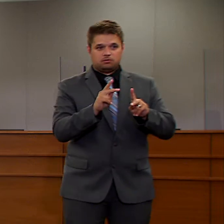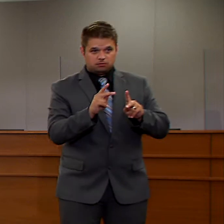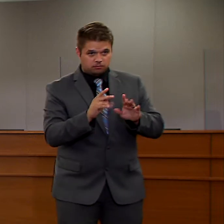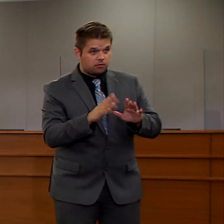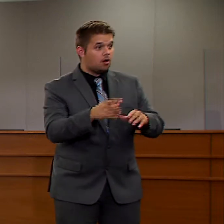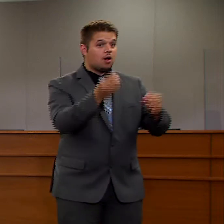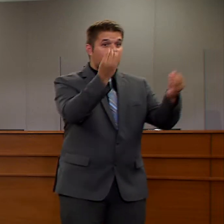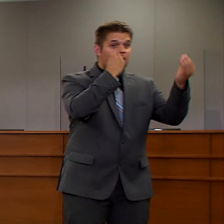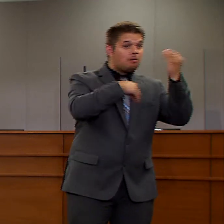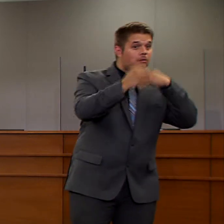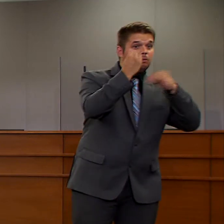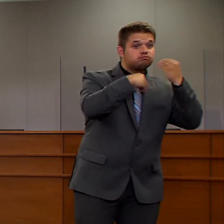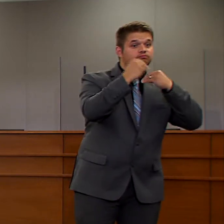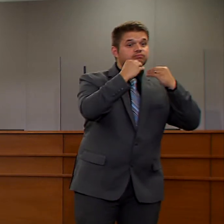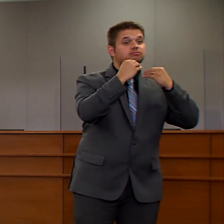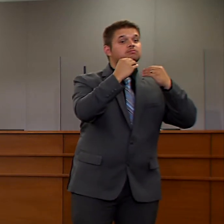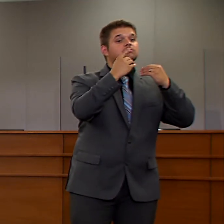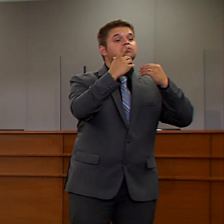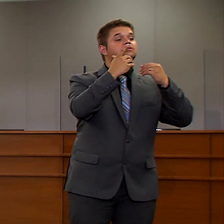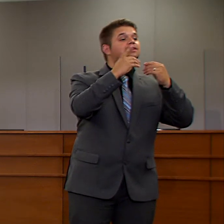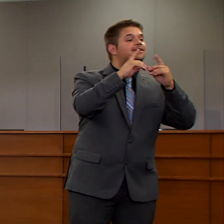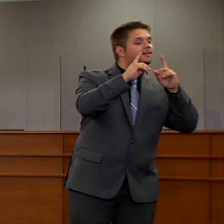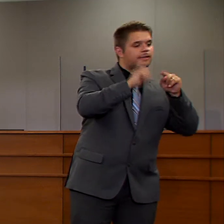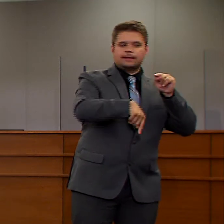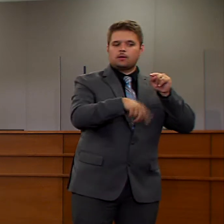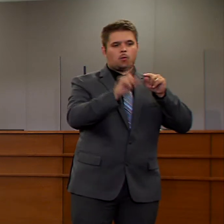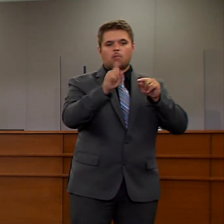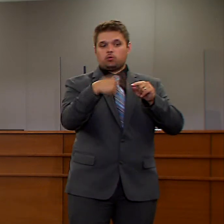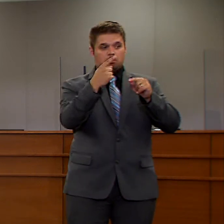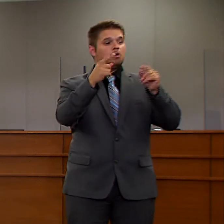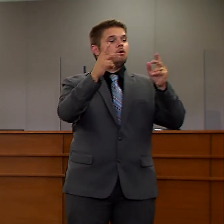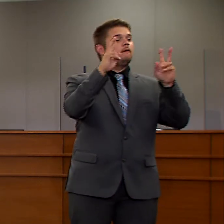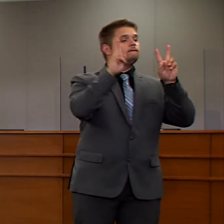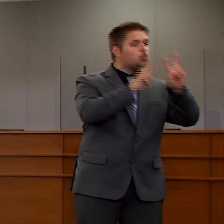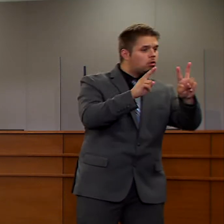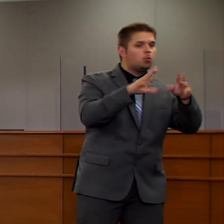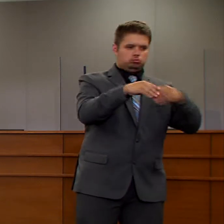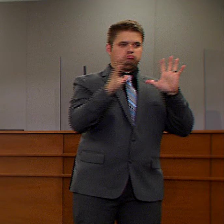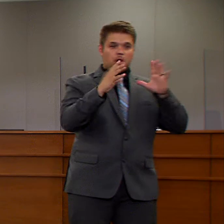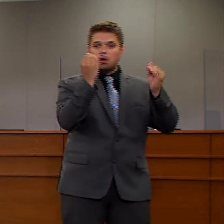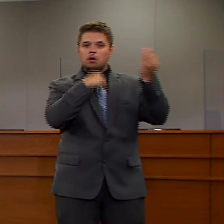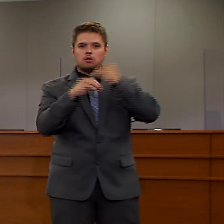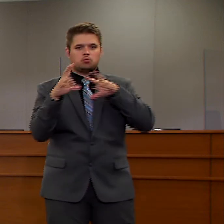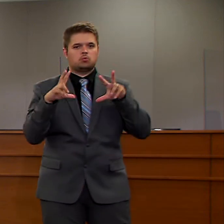So let's take a look at the expansion of the mask requirement. Currently the state requirement